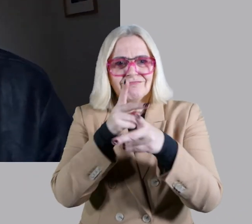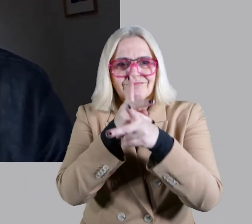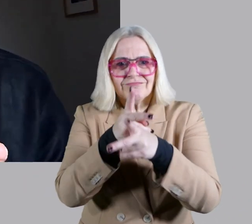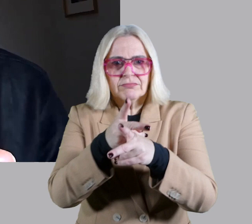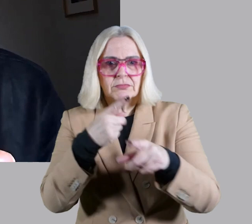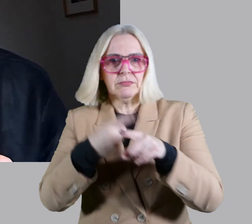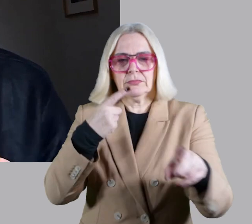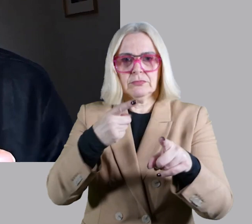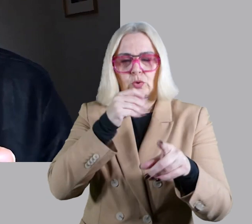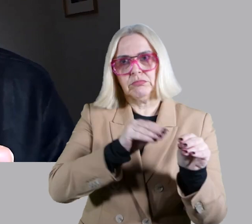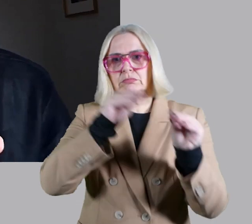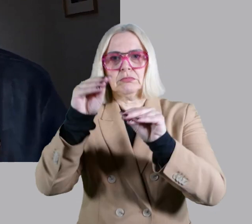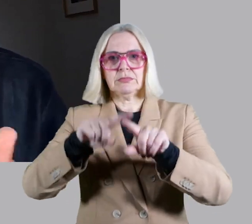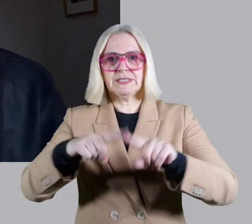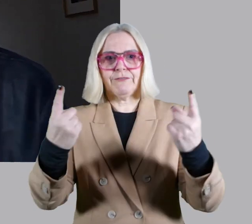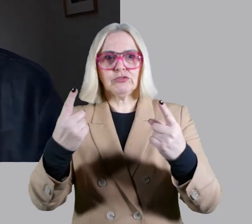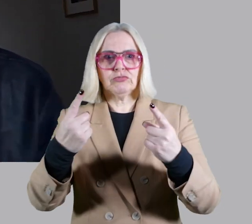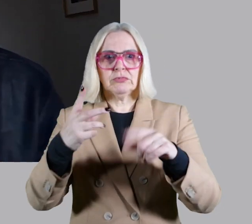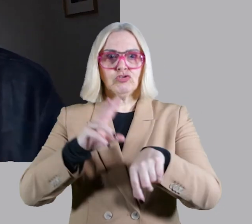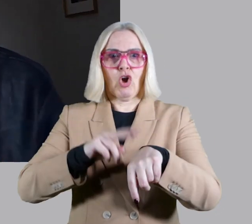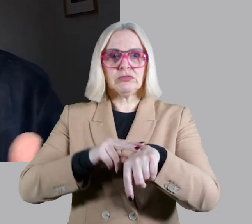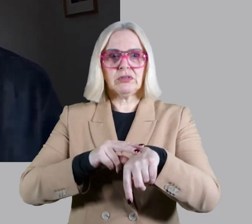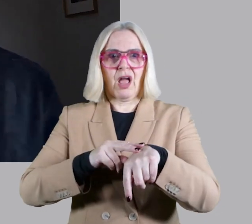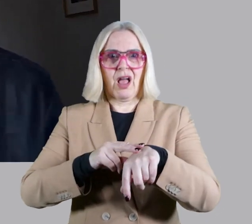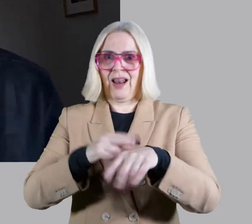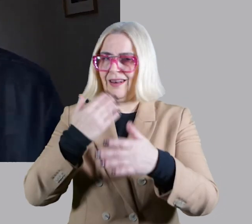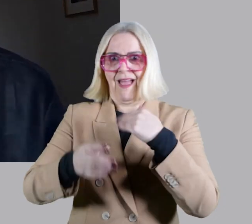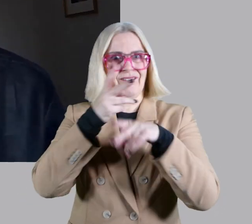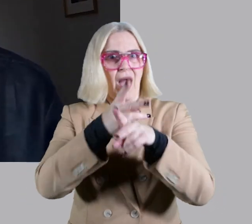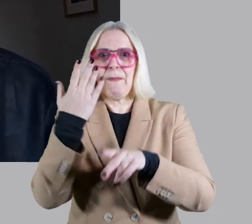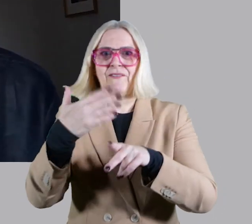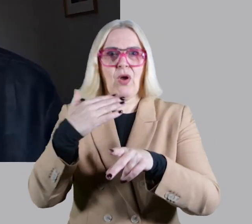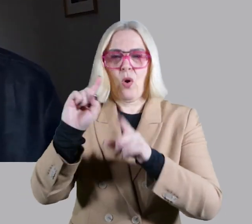and all of a sudden they're going to transfer you over to a doctor who's never take care of you at all.